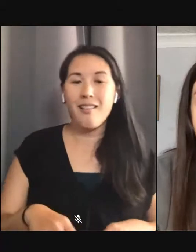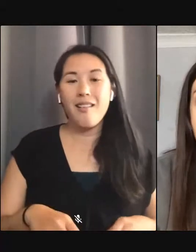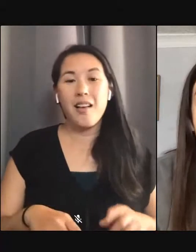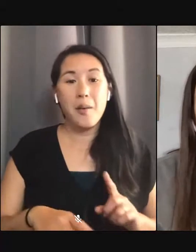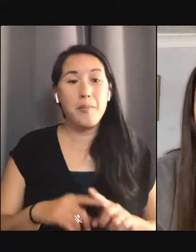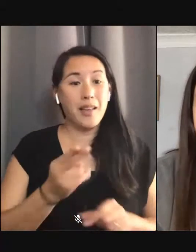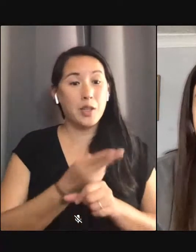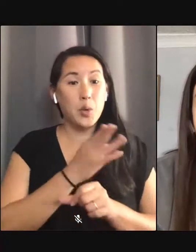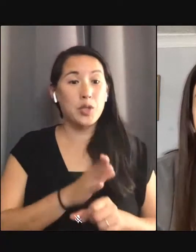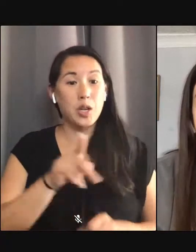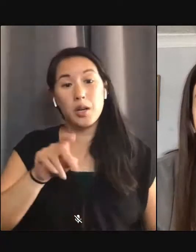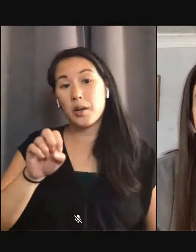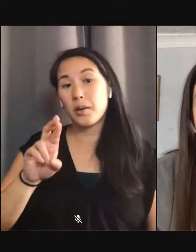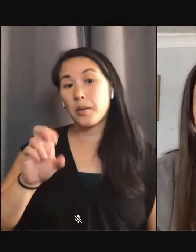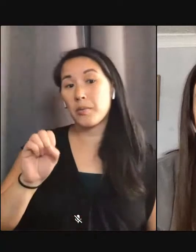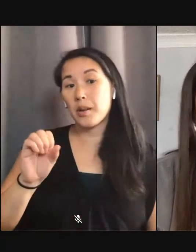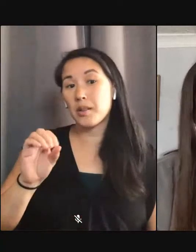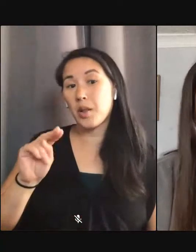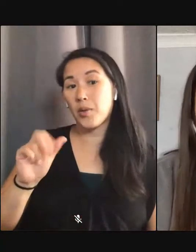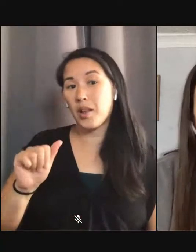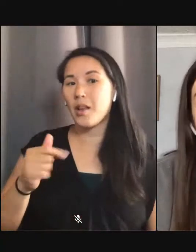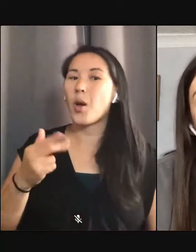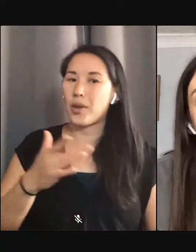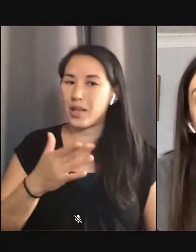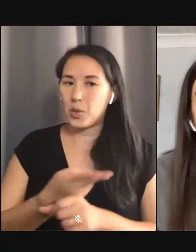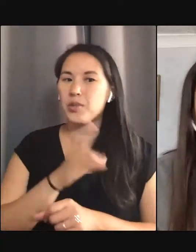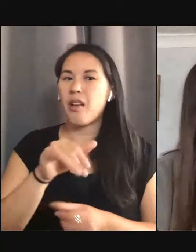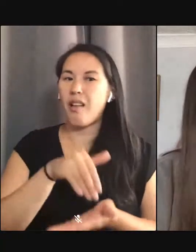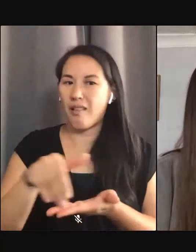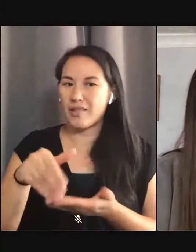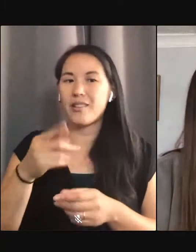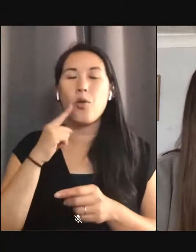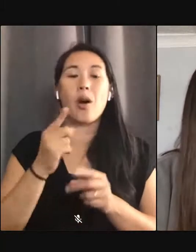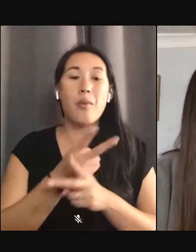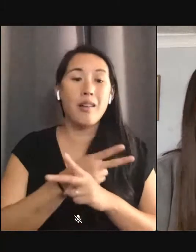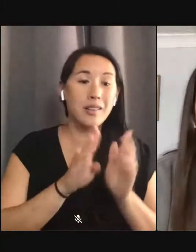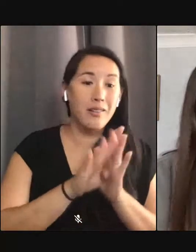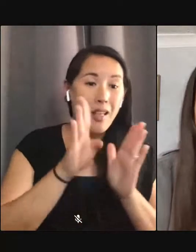we use a lot in user research and user testing and product development um i think marketing even